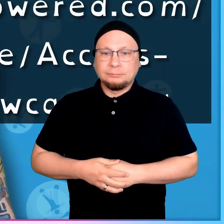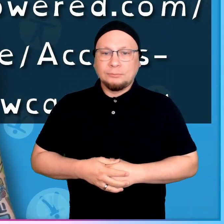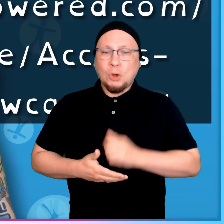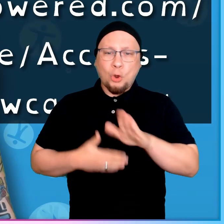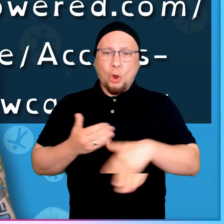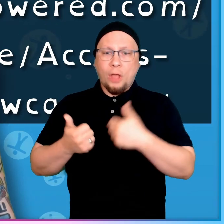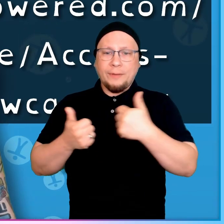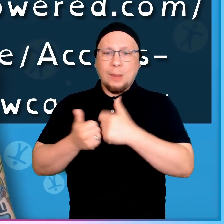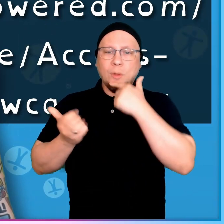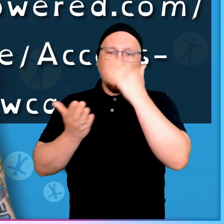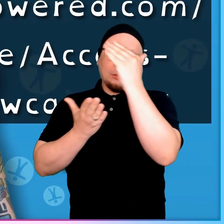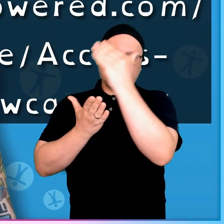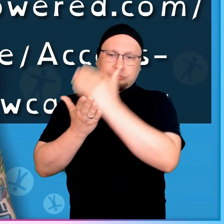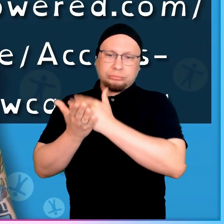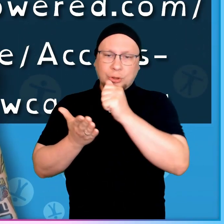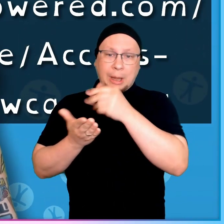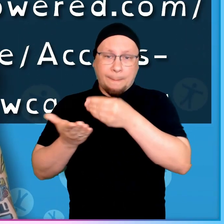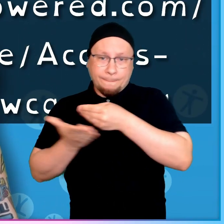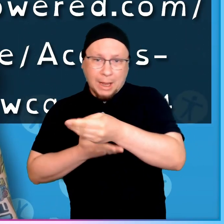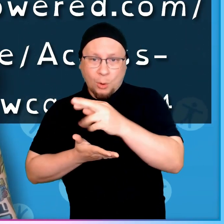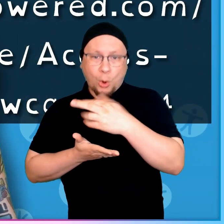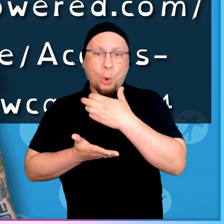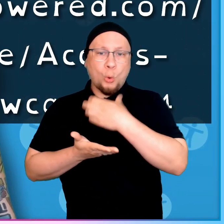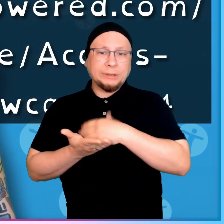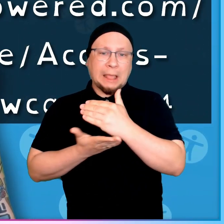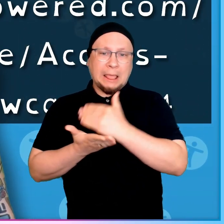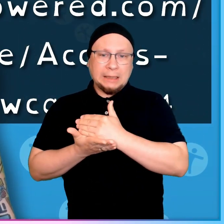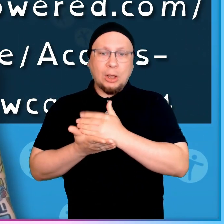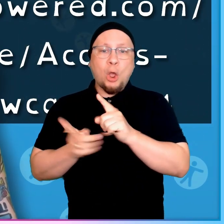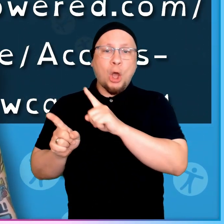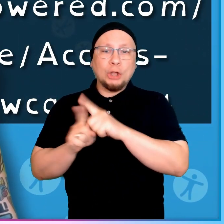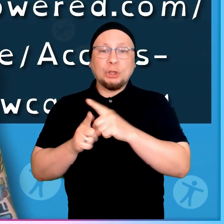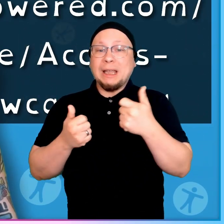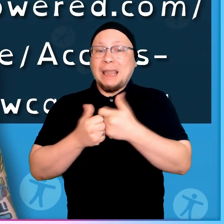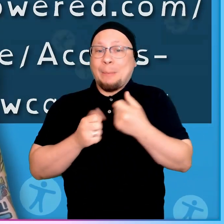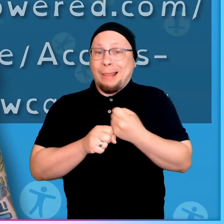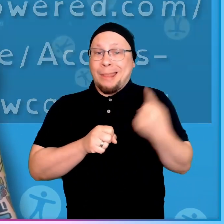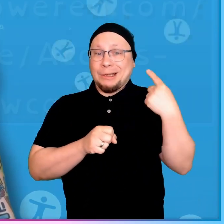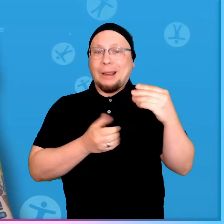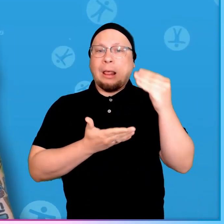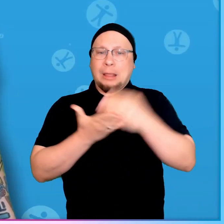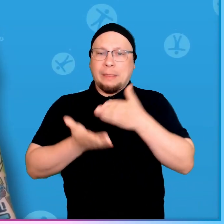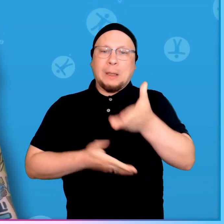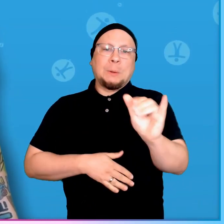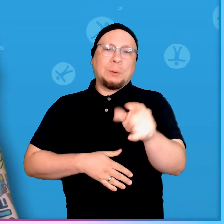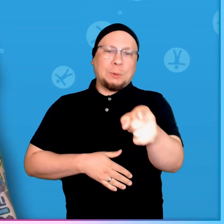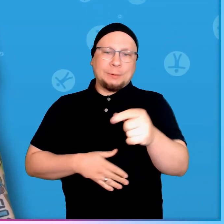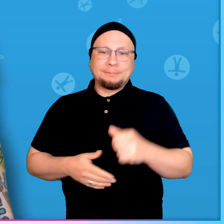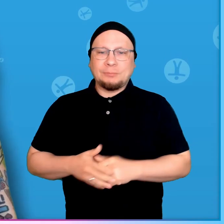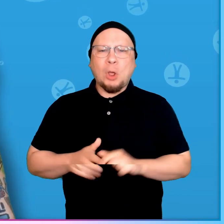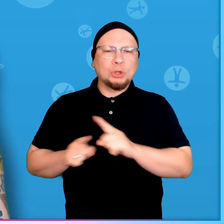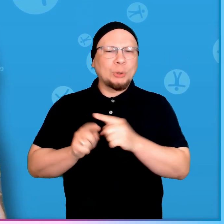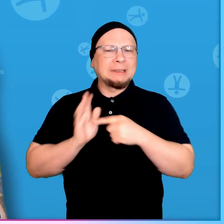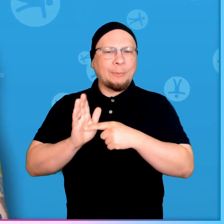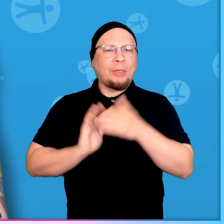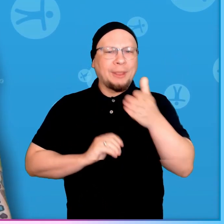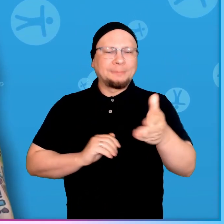titles to wishlist or purchase, alongside last year’s showcase titles and a handful of demos. This year’s showcase doesn’t have a sponsor,